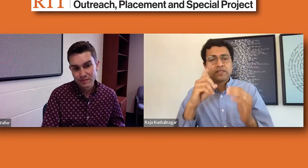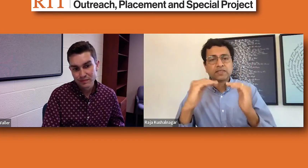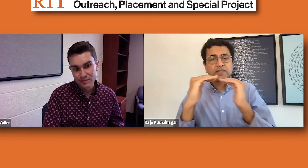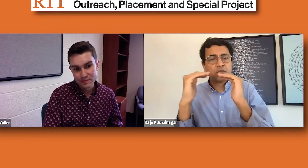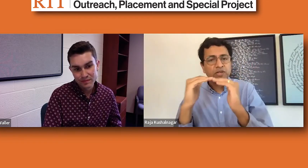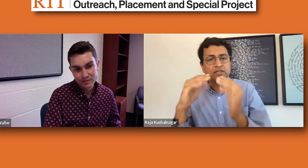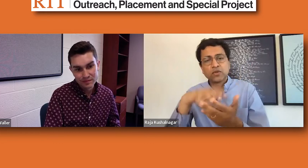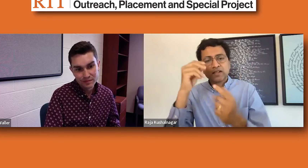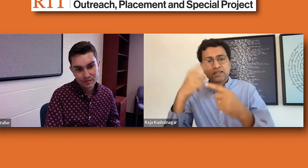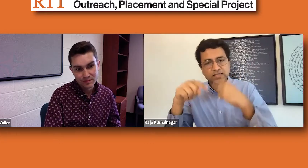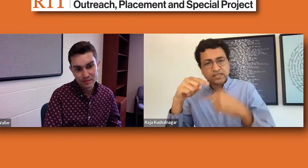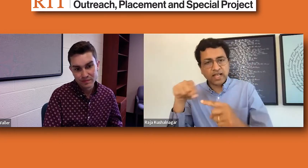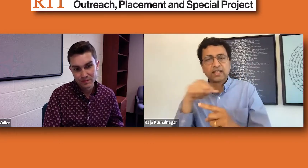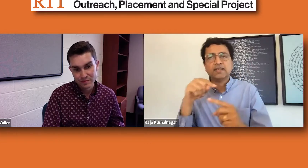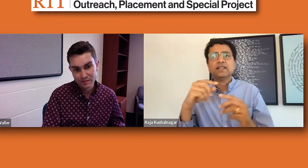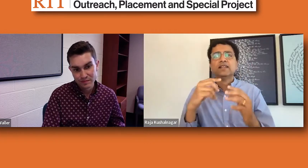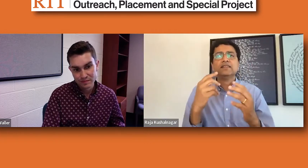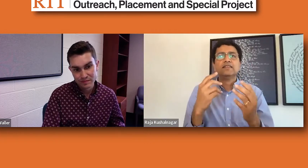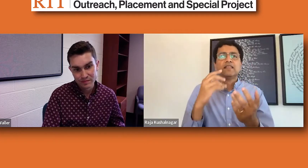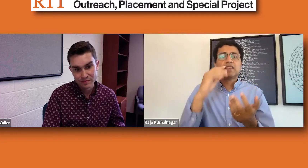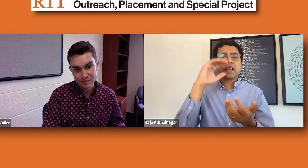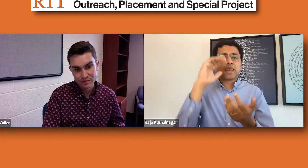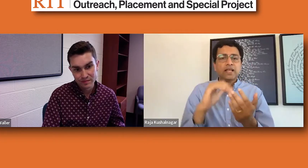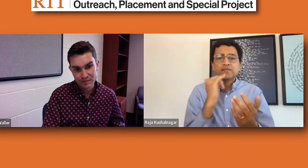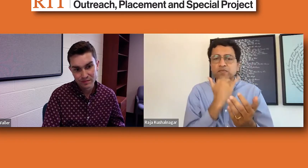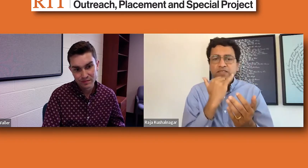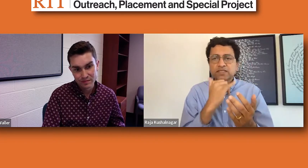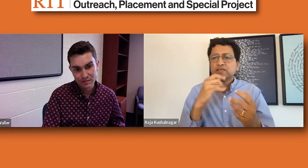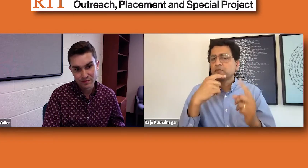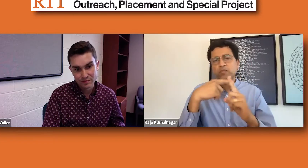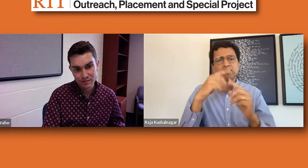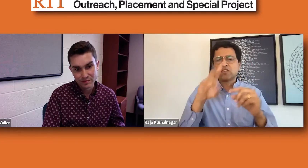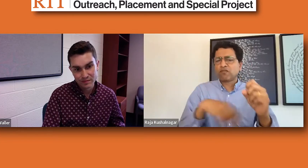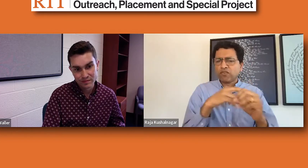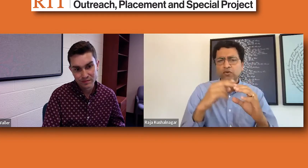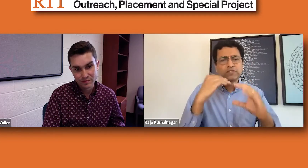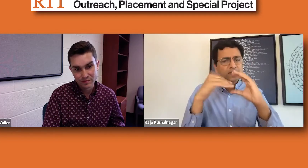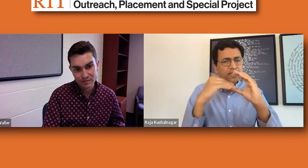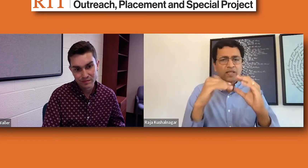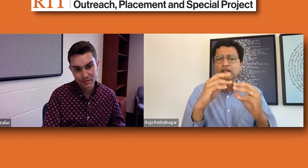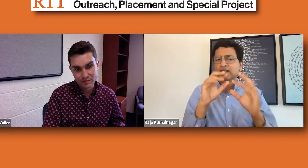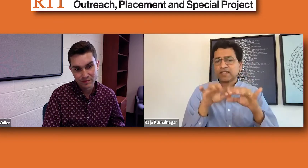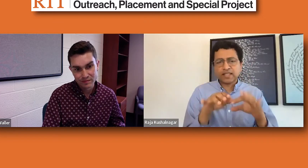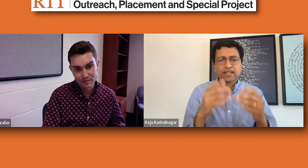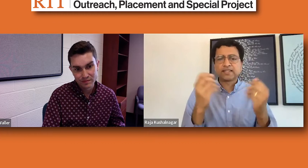and there's less opportunity for error and mistakes. And of course you can always follow up with email or some kind